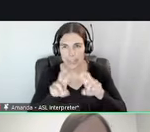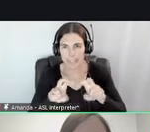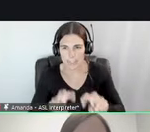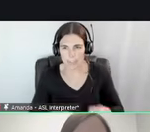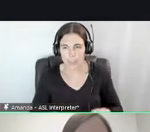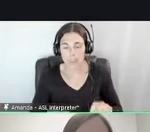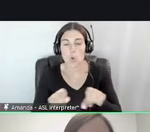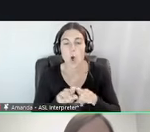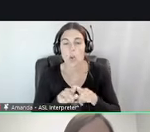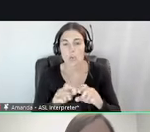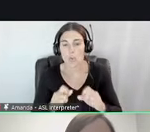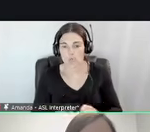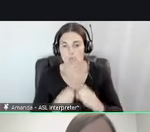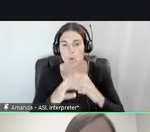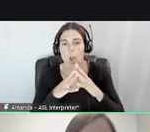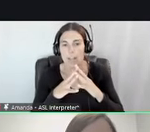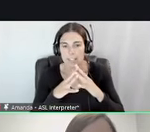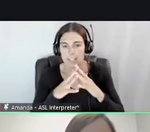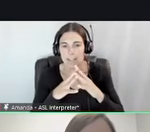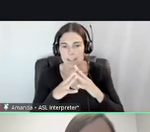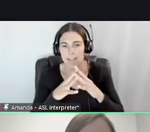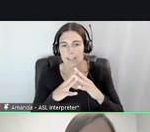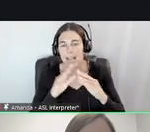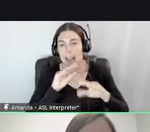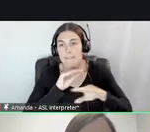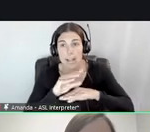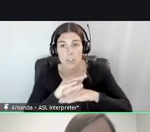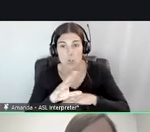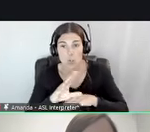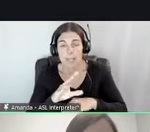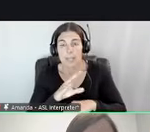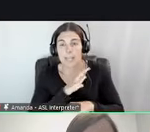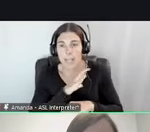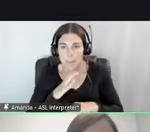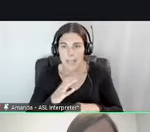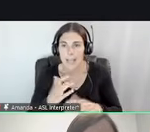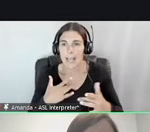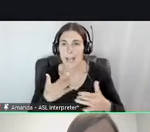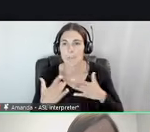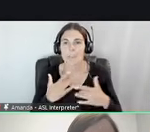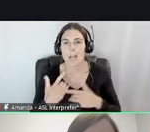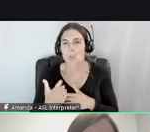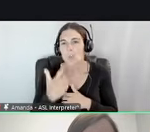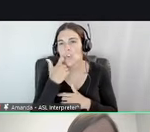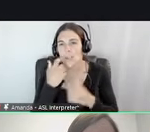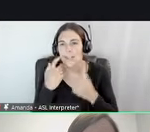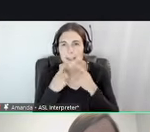a rural health transformation advisory committee and I'm excited that we've just announced uh the